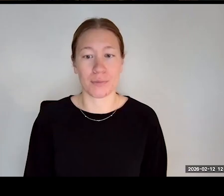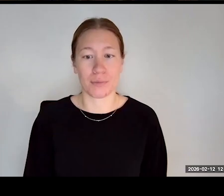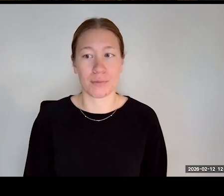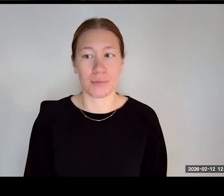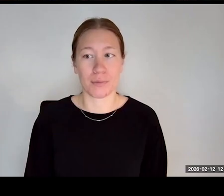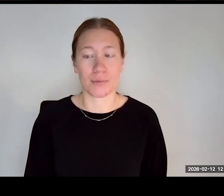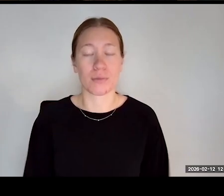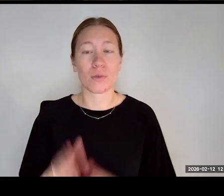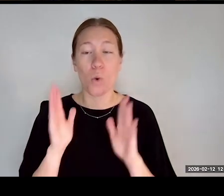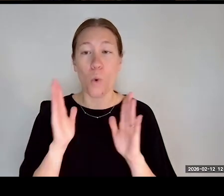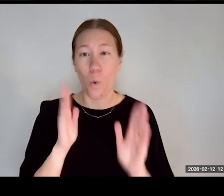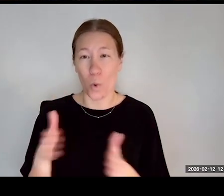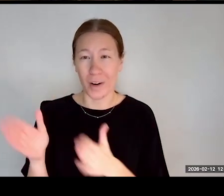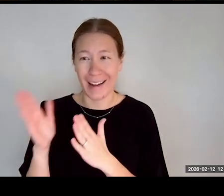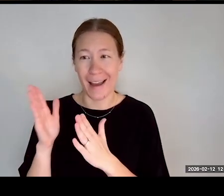organized by day of week